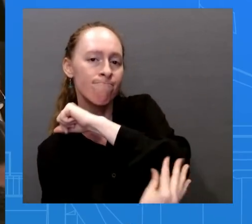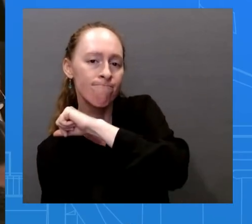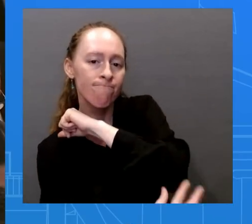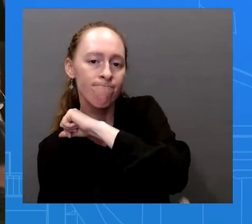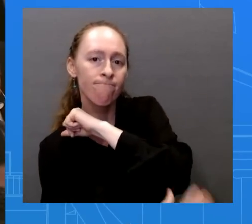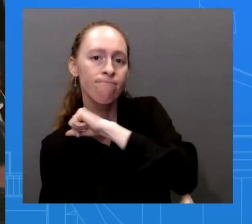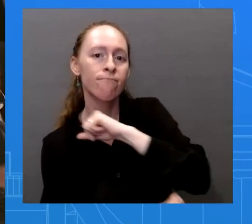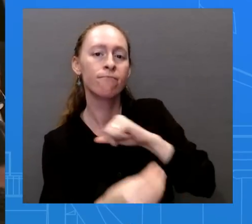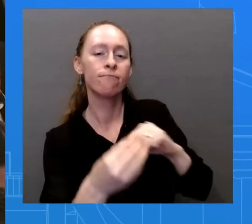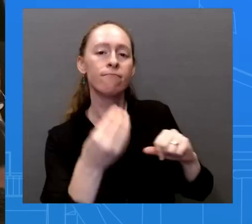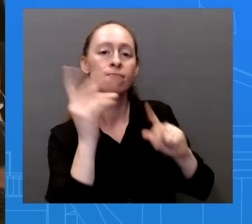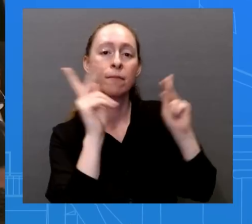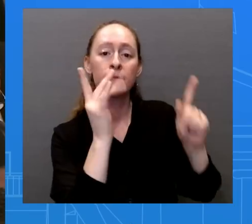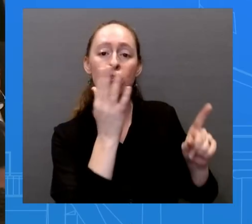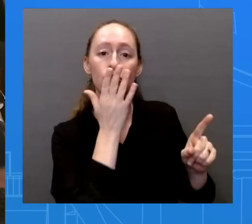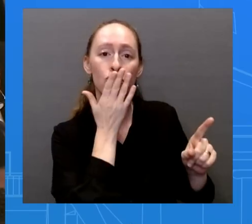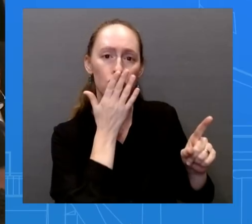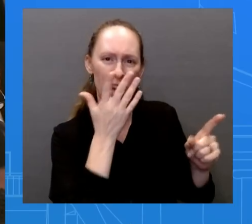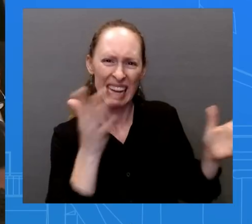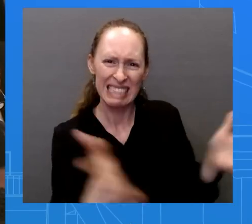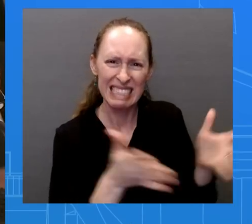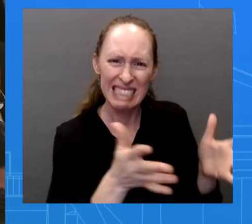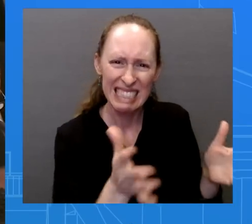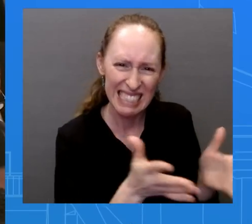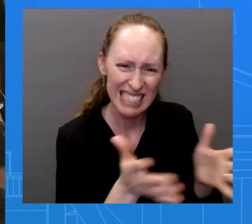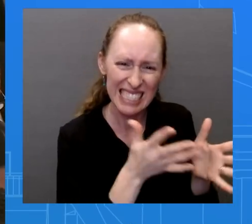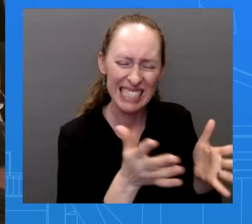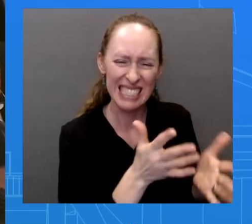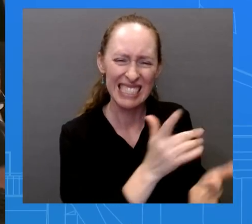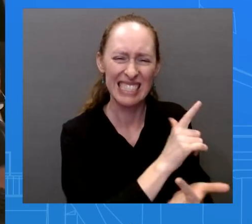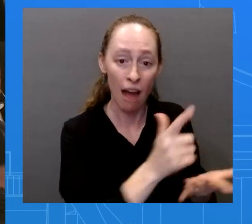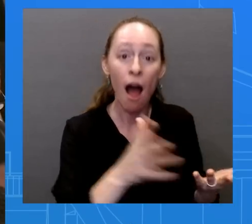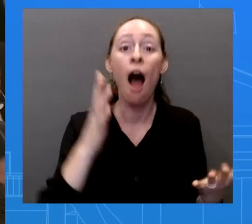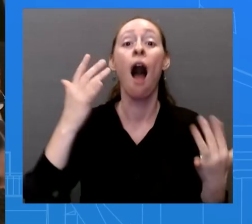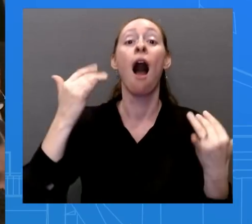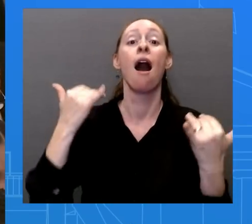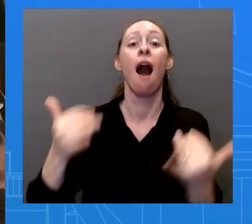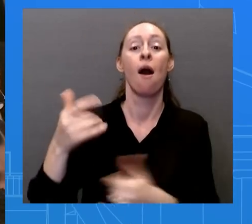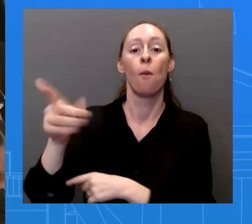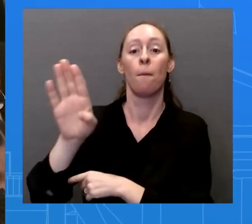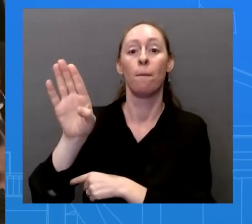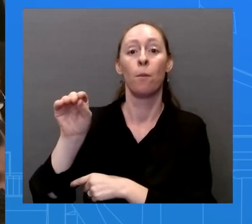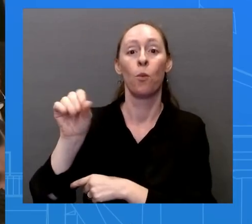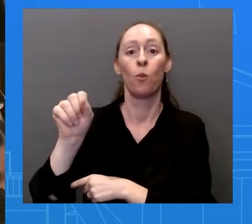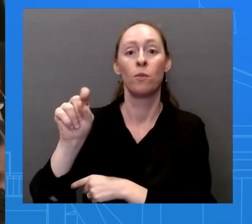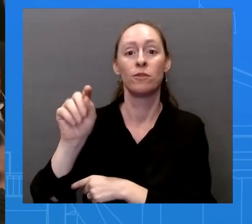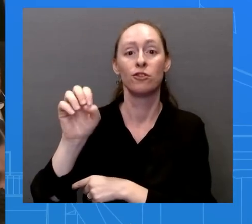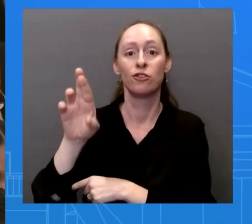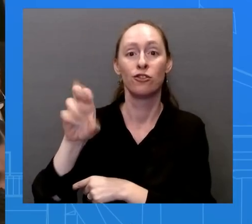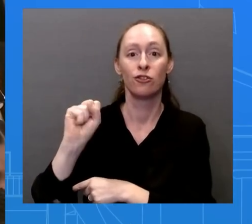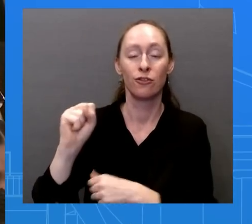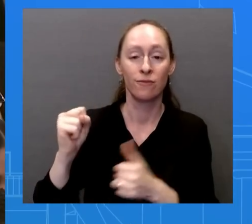there's a study out talking about women -- women and their menstrual cycles, how vaccines -- the COVID vaccines have impacted them.